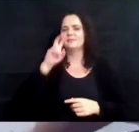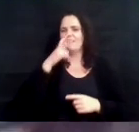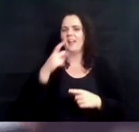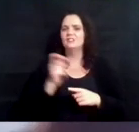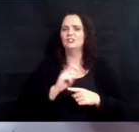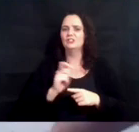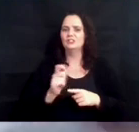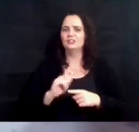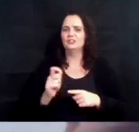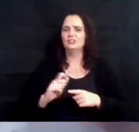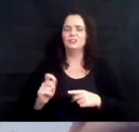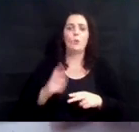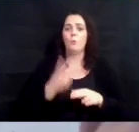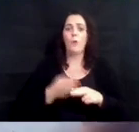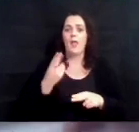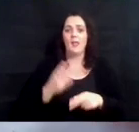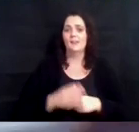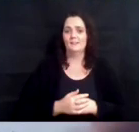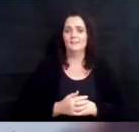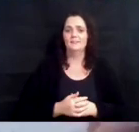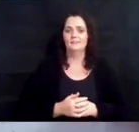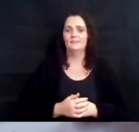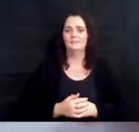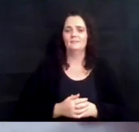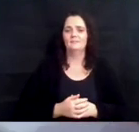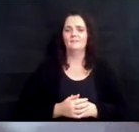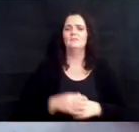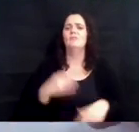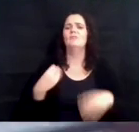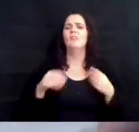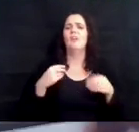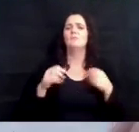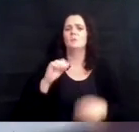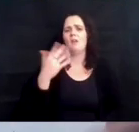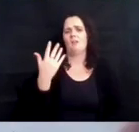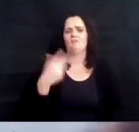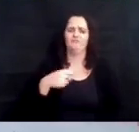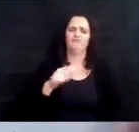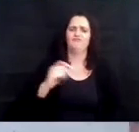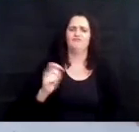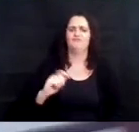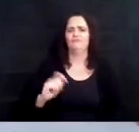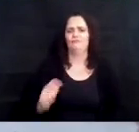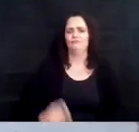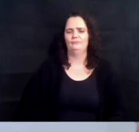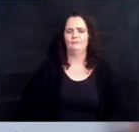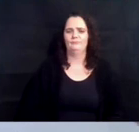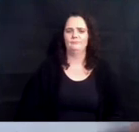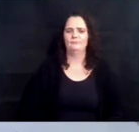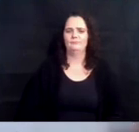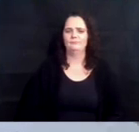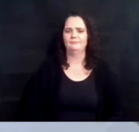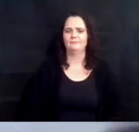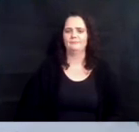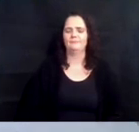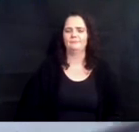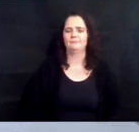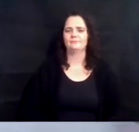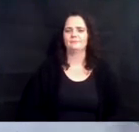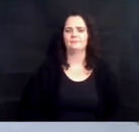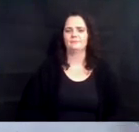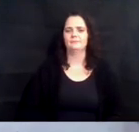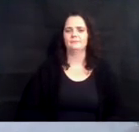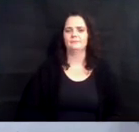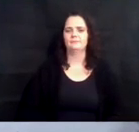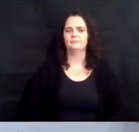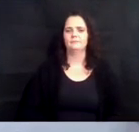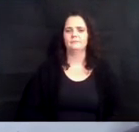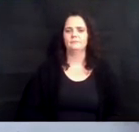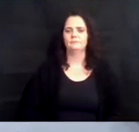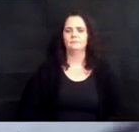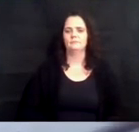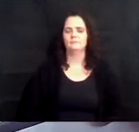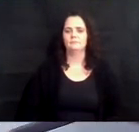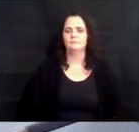quickly, using a good freehand technique.